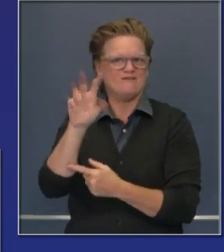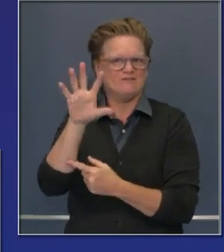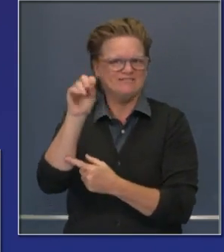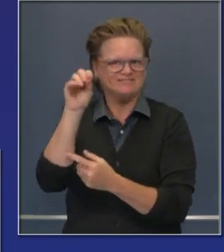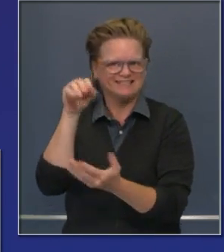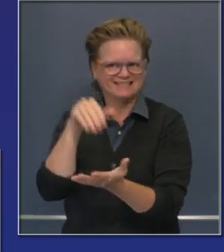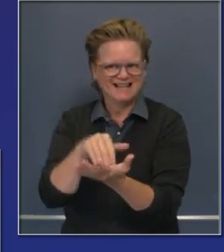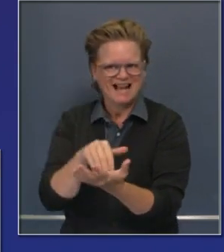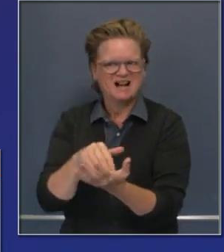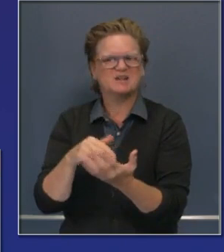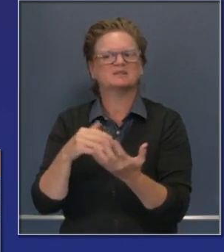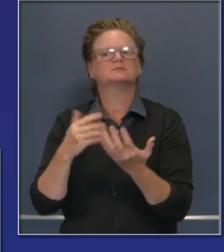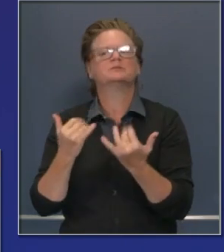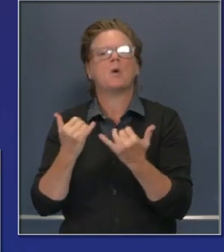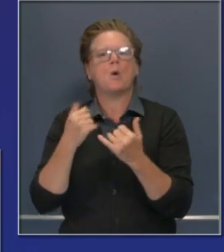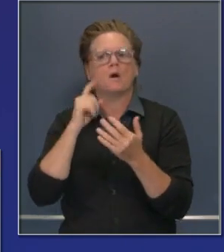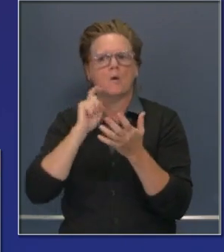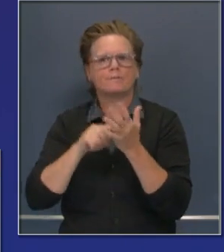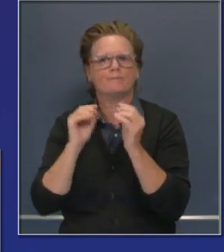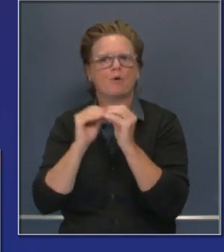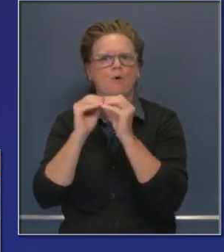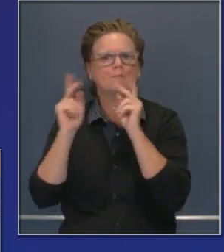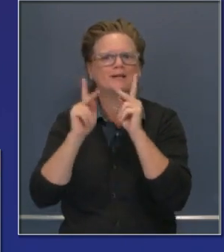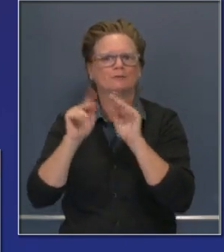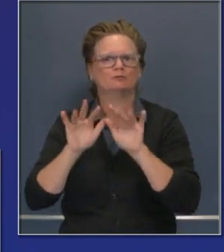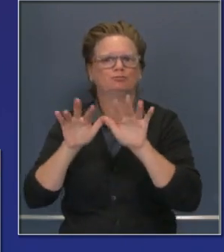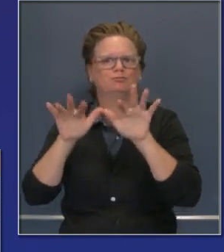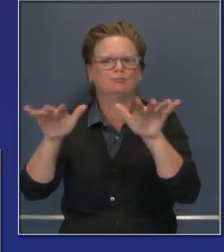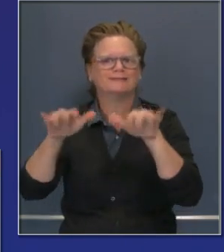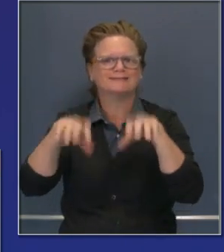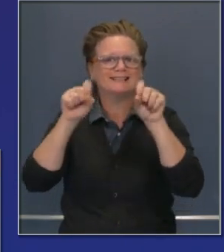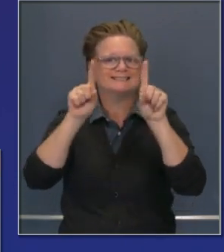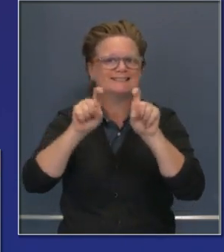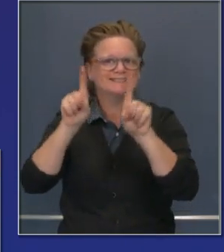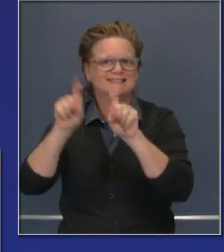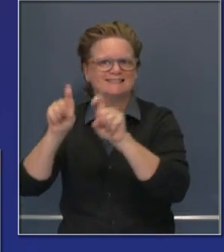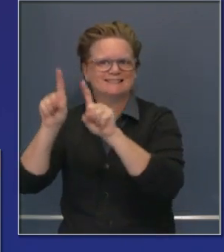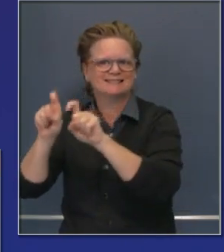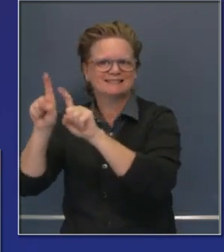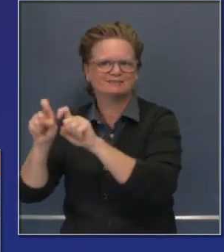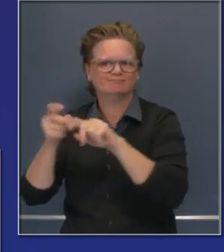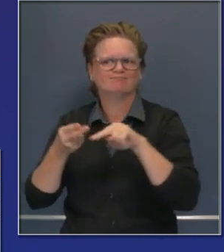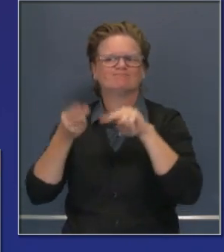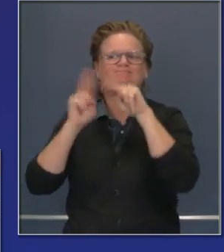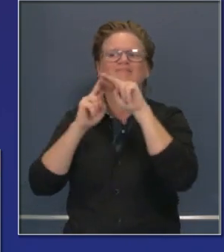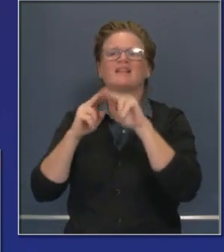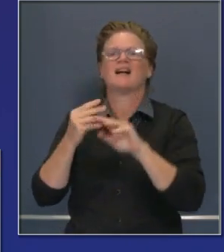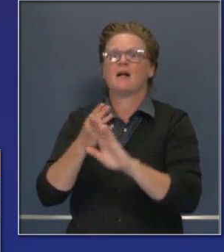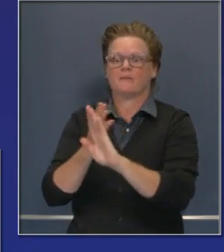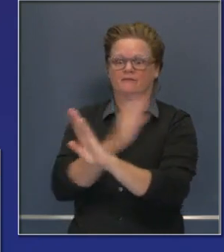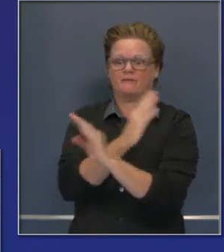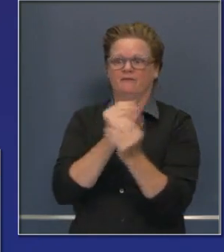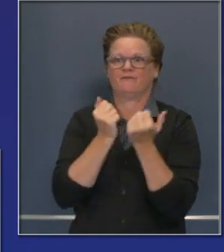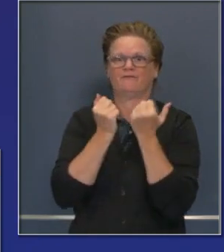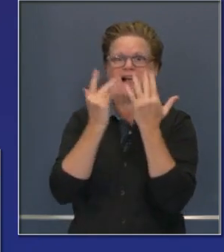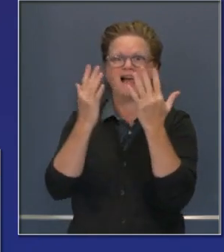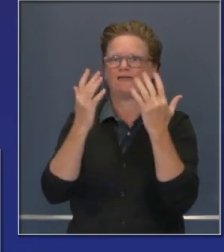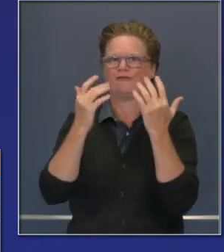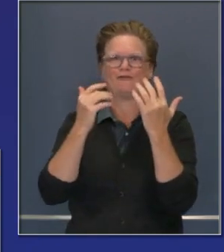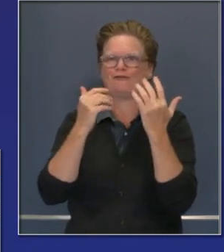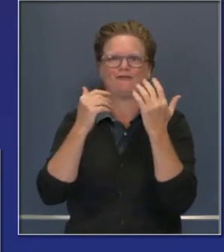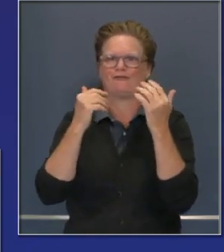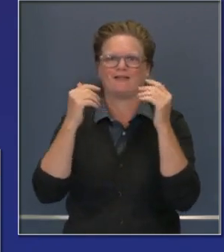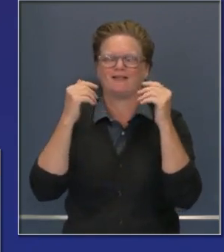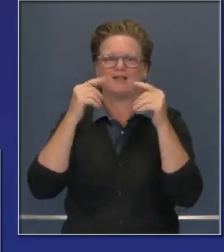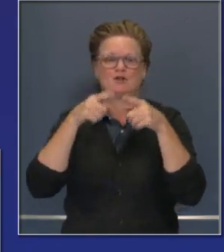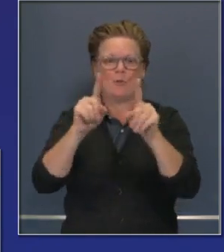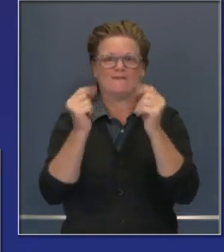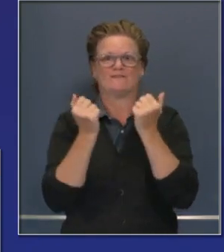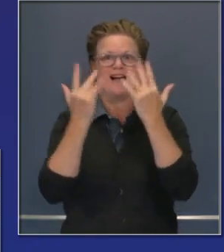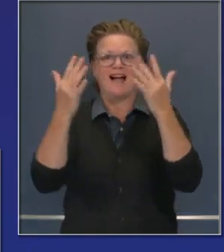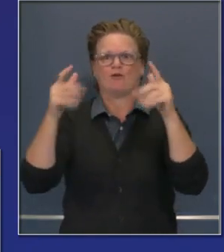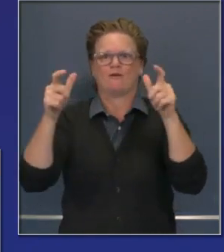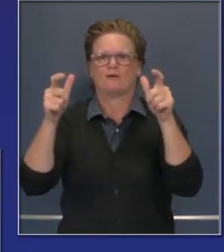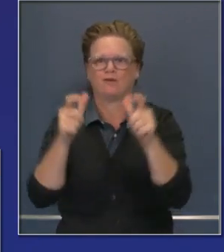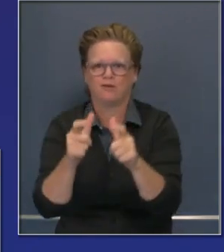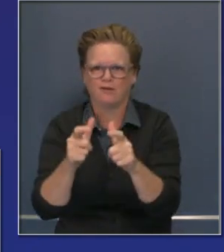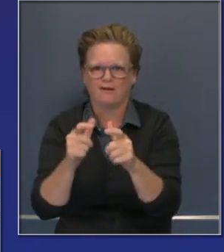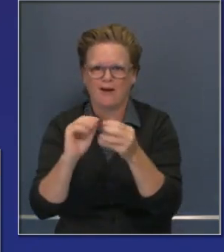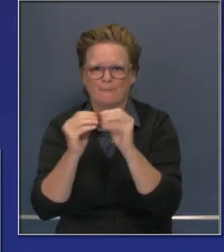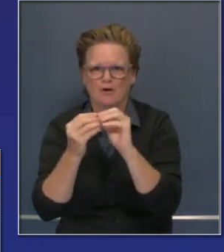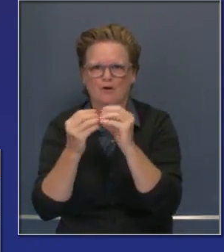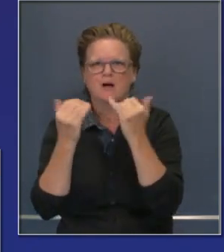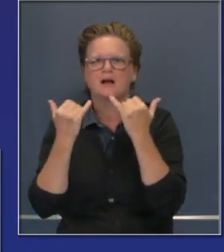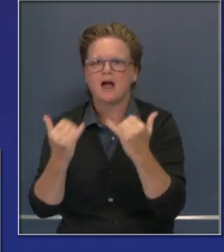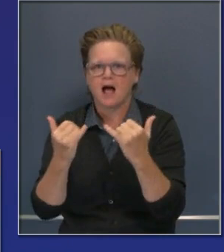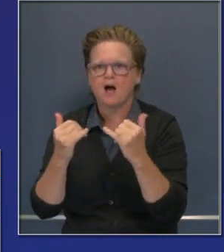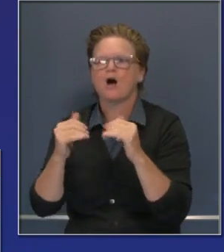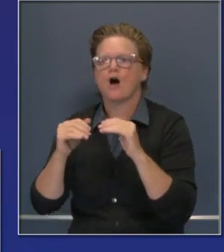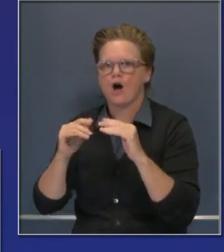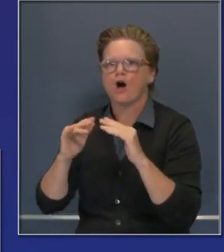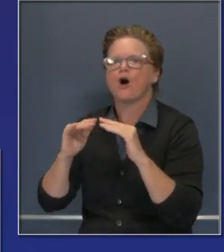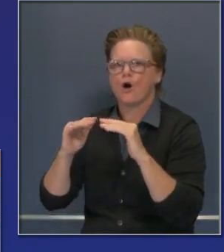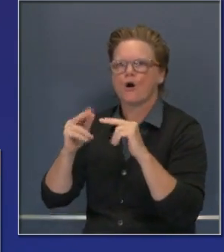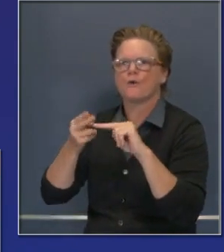YOU COULD SEE THE SEVEN-DAY AVERAGE OF DAILY TEST NOW MOVING BACK UP TO WHERE WE WERE PRE THESE WILDFIRES AGAIN THAT HEAT DOME THE HEAT WAVE THE WILDFIRES ARE QUALITY.